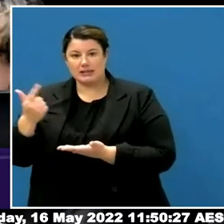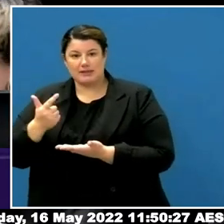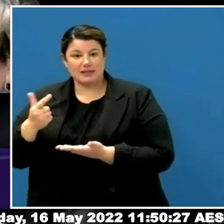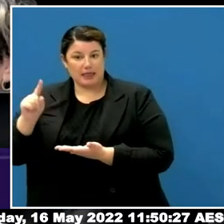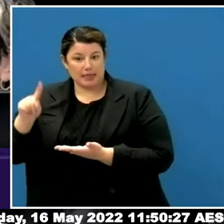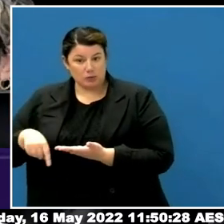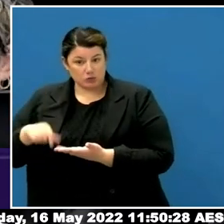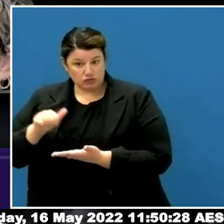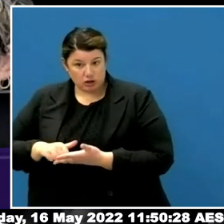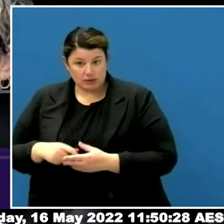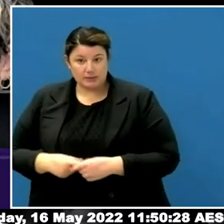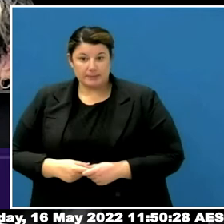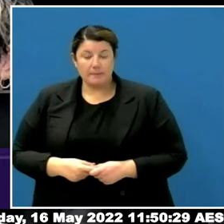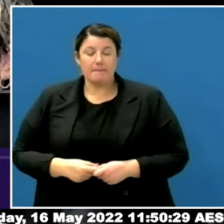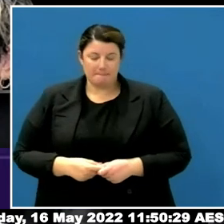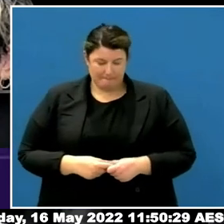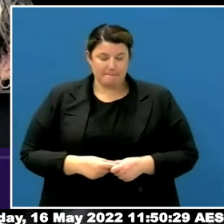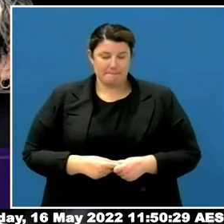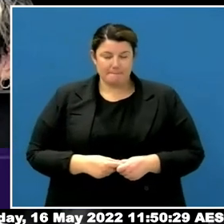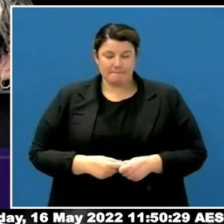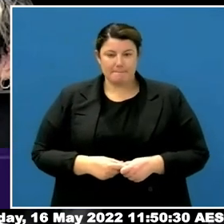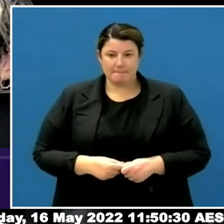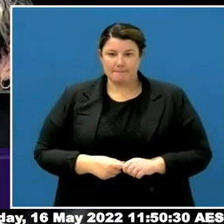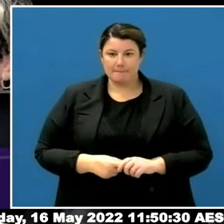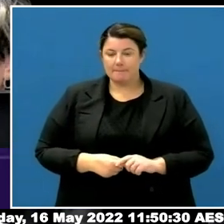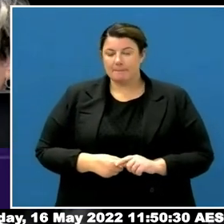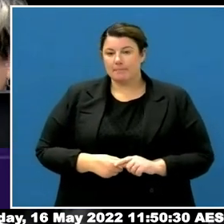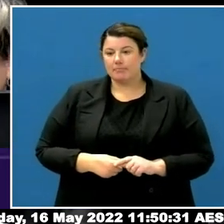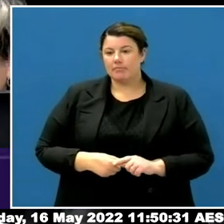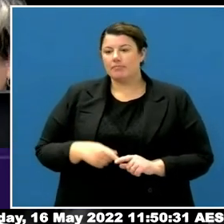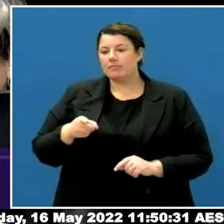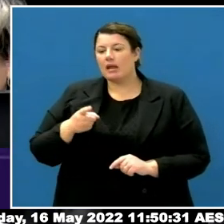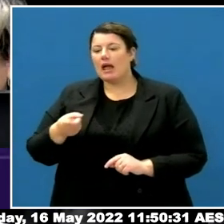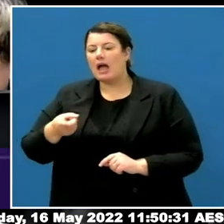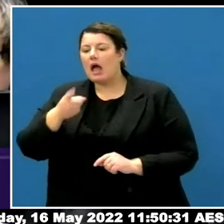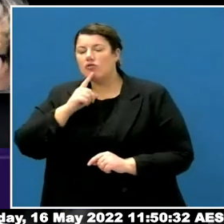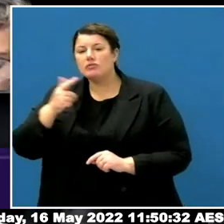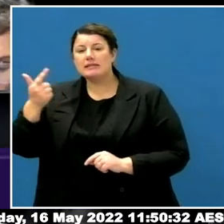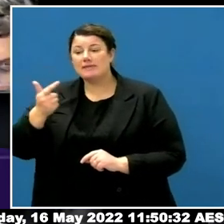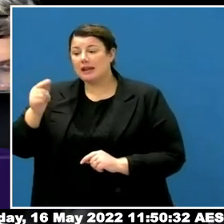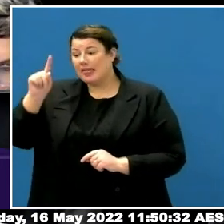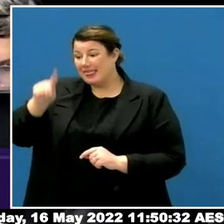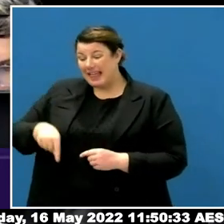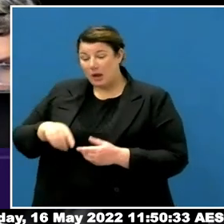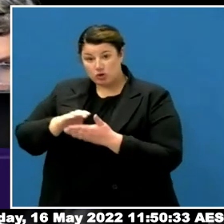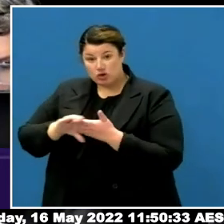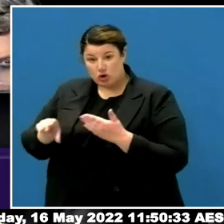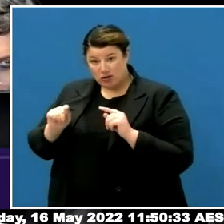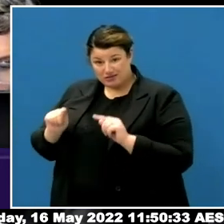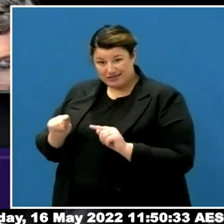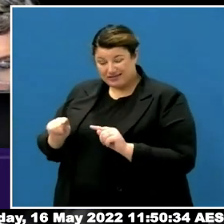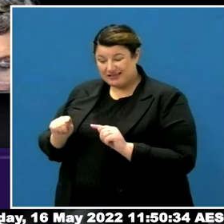to. SALLY: Yes. MR FOGARTY: And that amount of $117,000, was that within the relevant